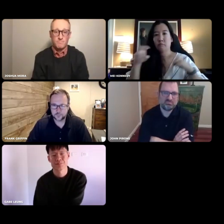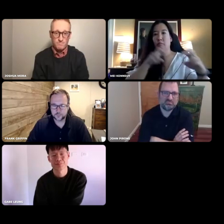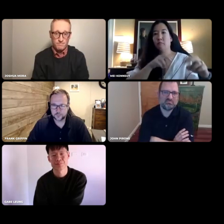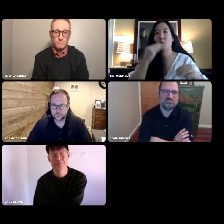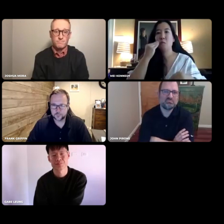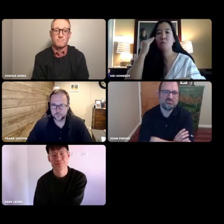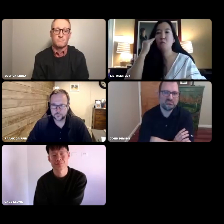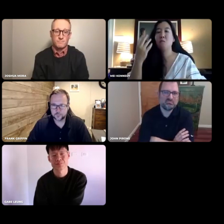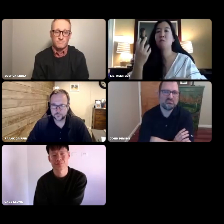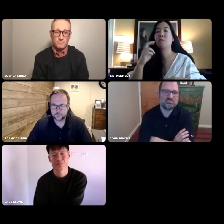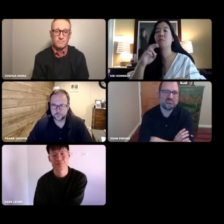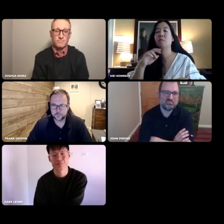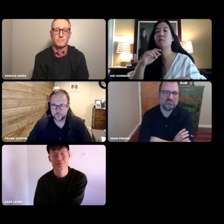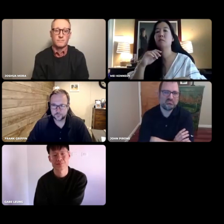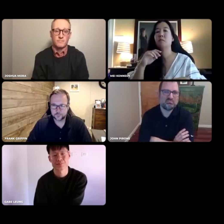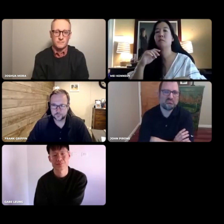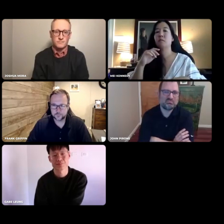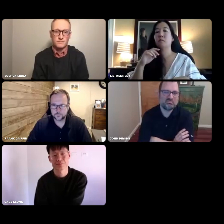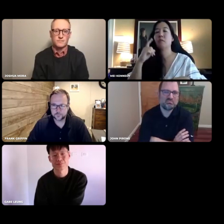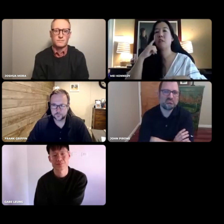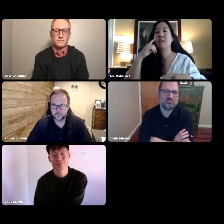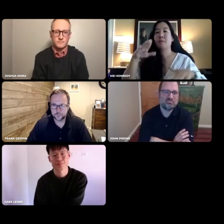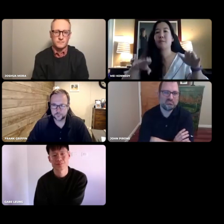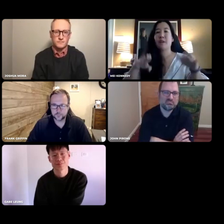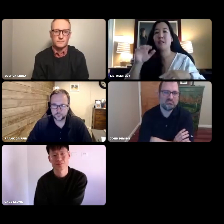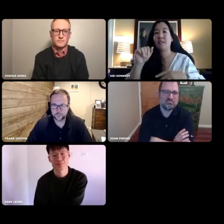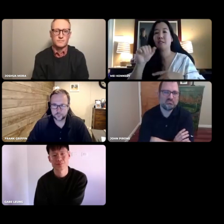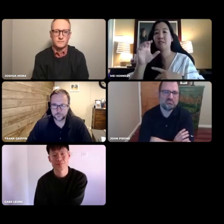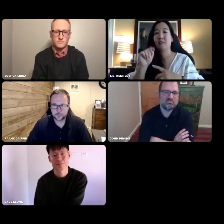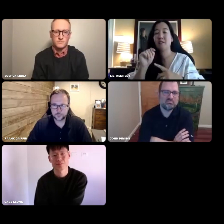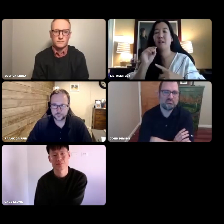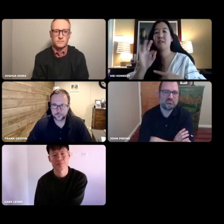Our defined roles have shifted. Now, we're working from home.